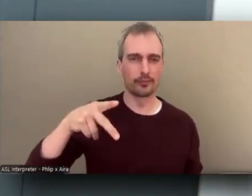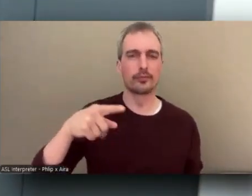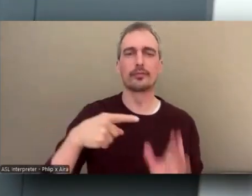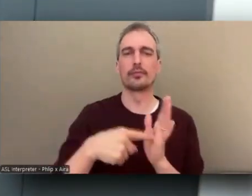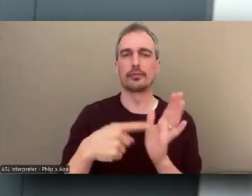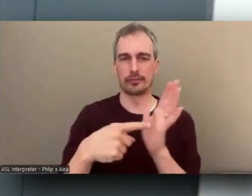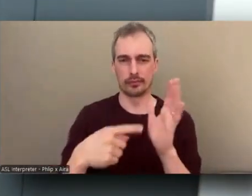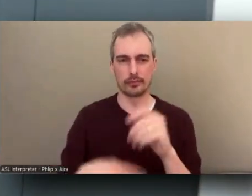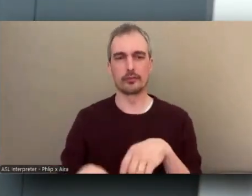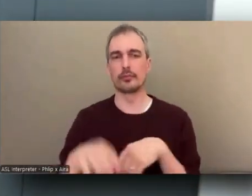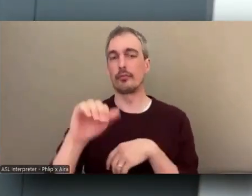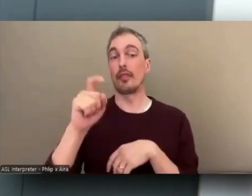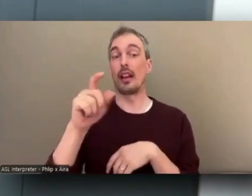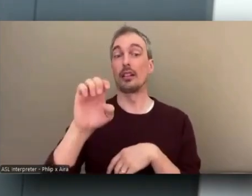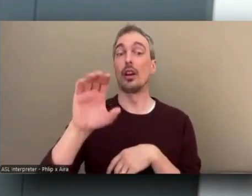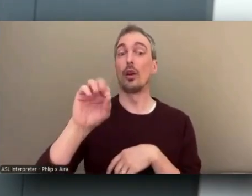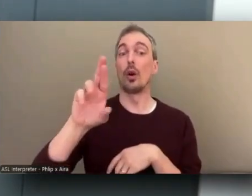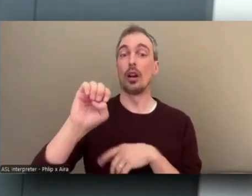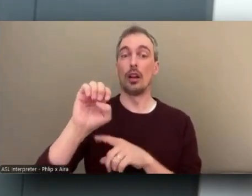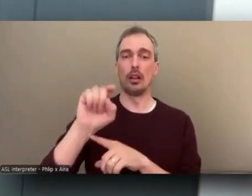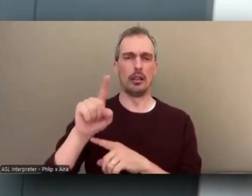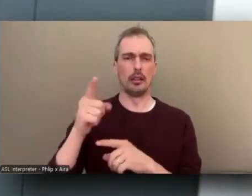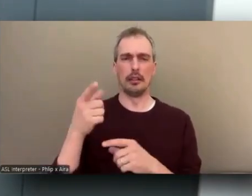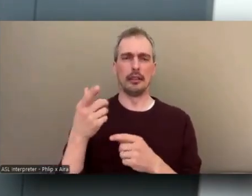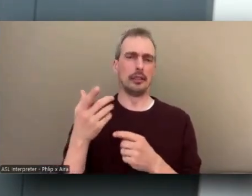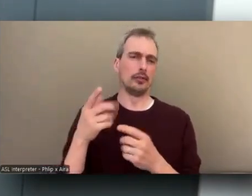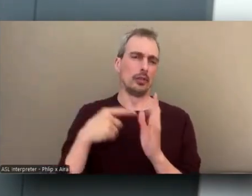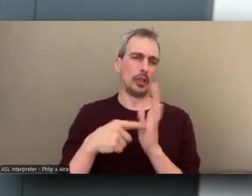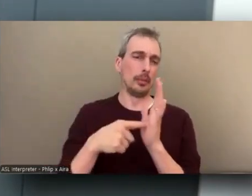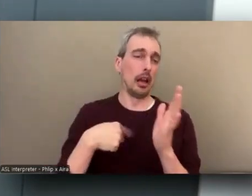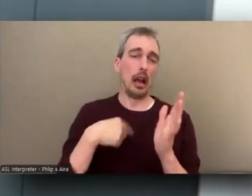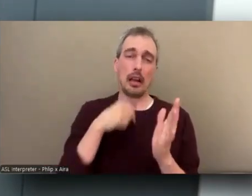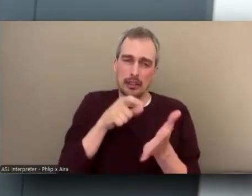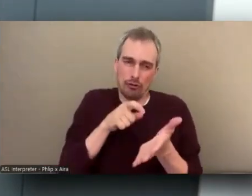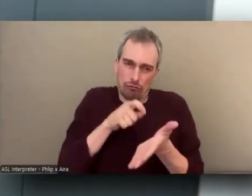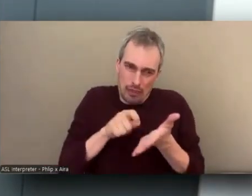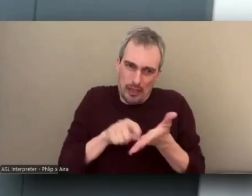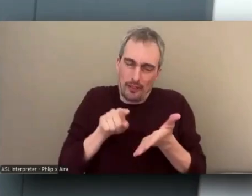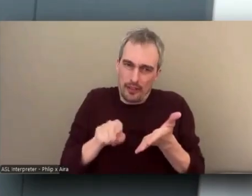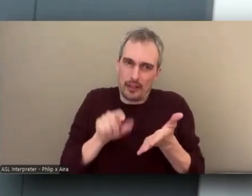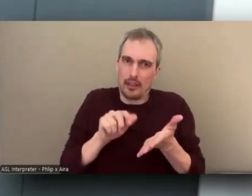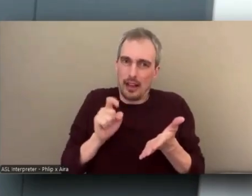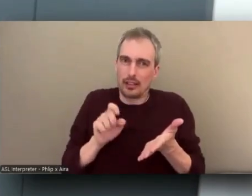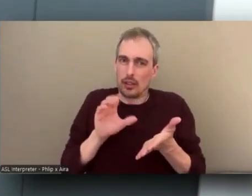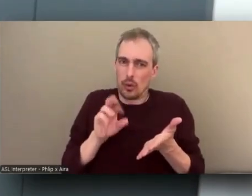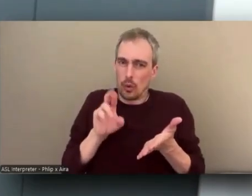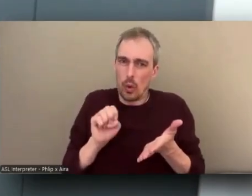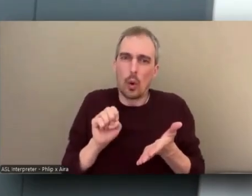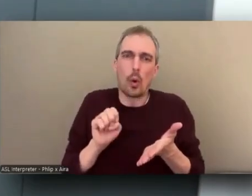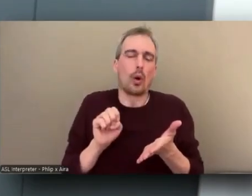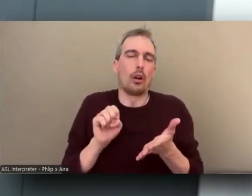I might not understand them if I see them failing in CI. That may be a little foreign to me.